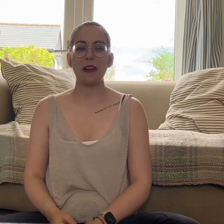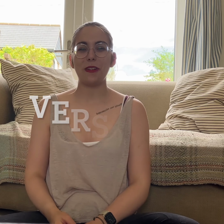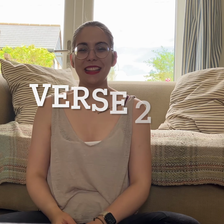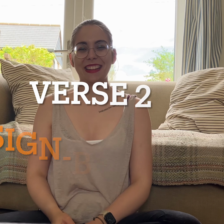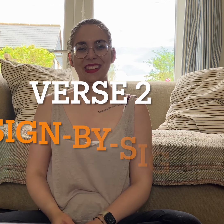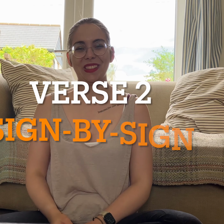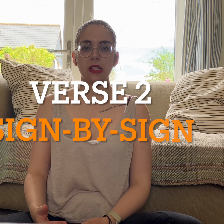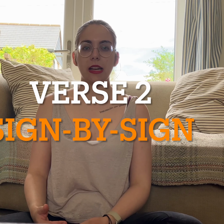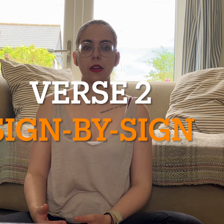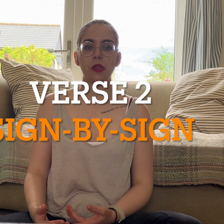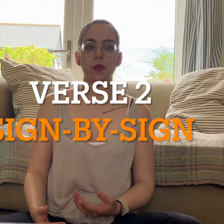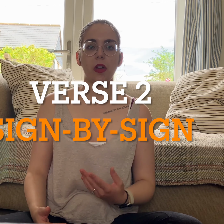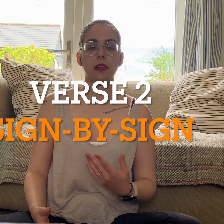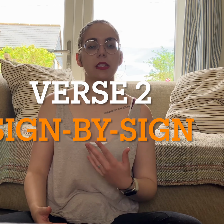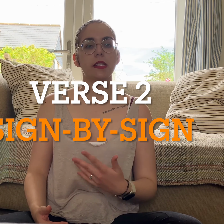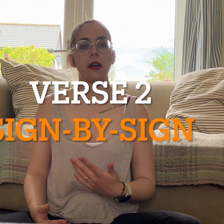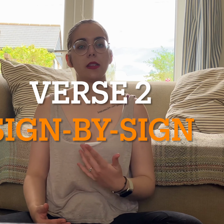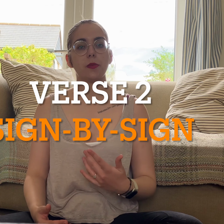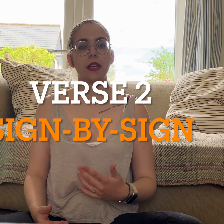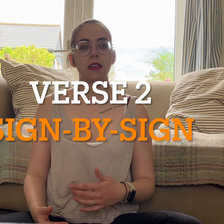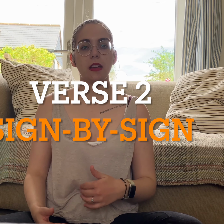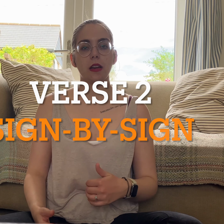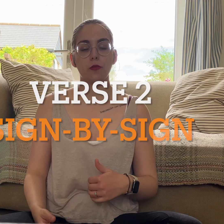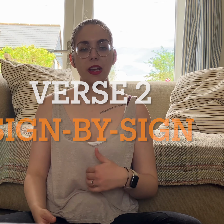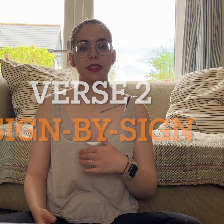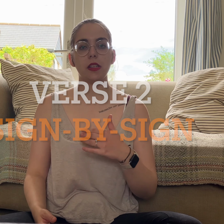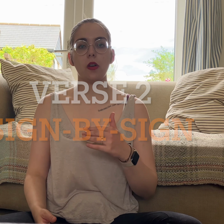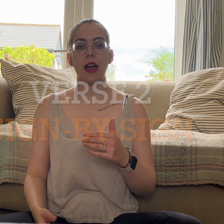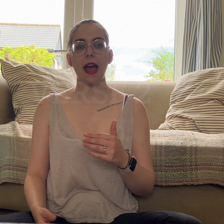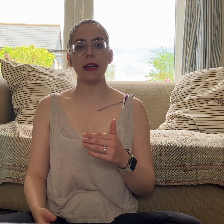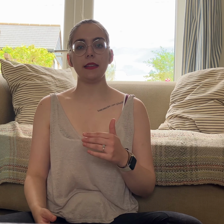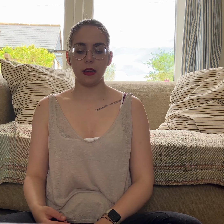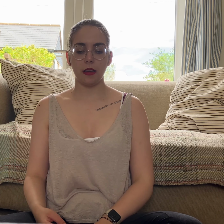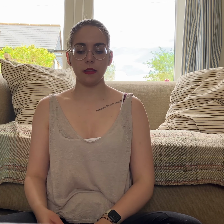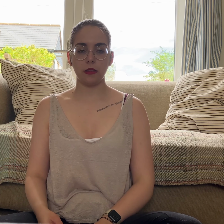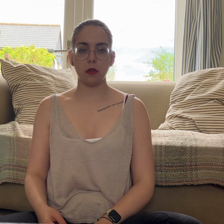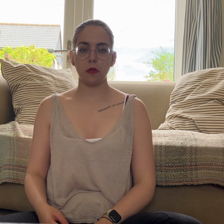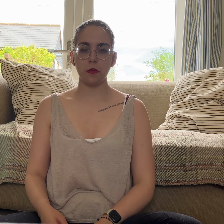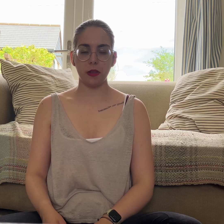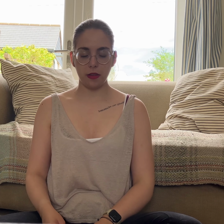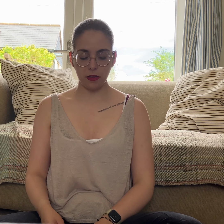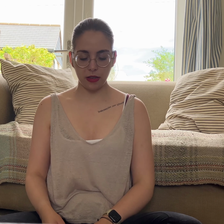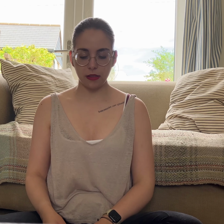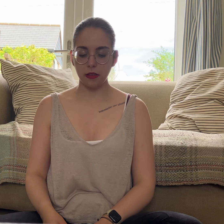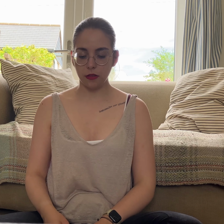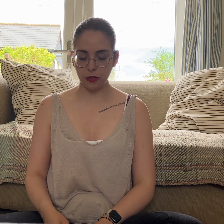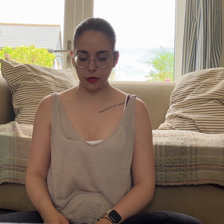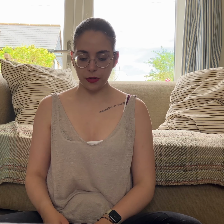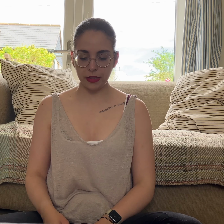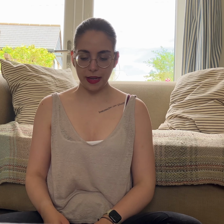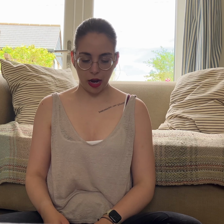Well done! The second verse starts with "raise your head" and what we'll do is: you look down